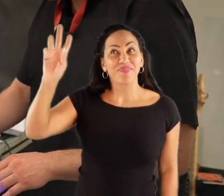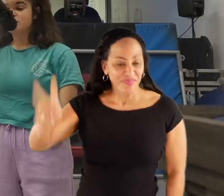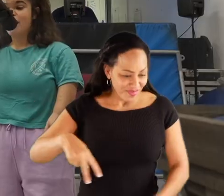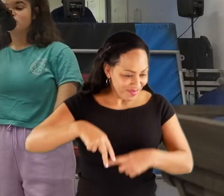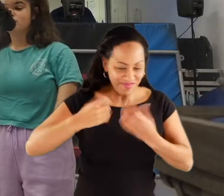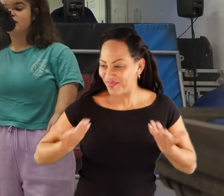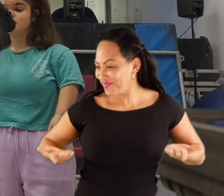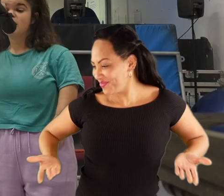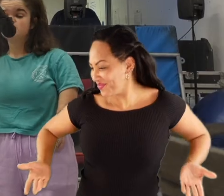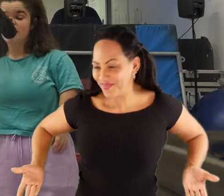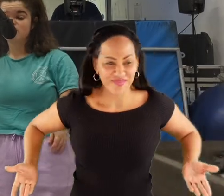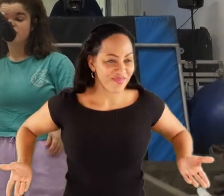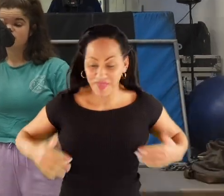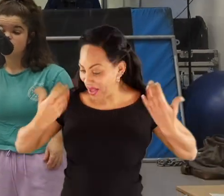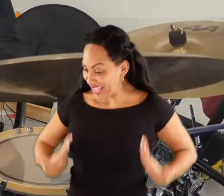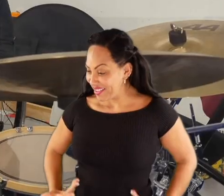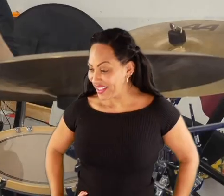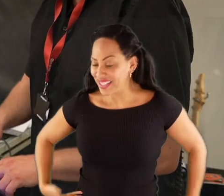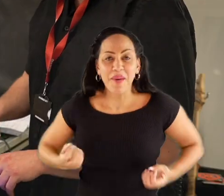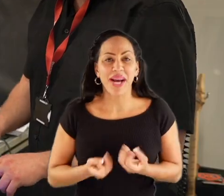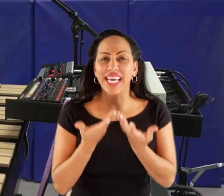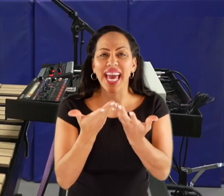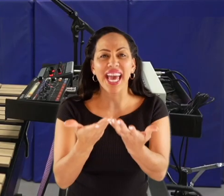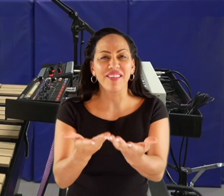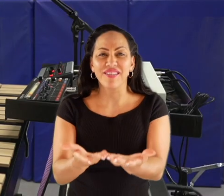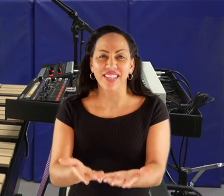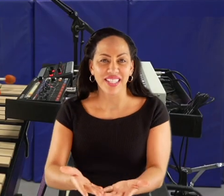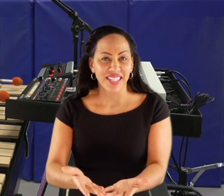My special this my special gift my might and thrill.